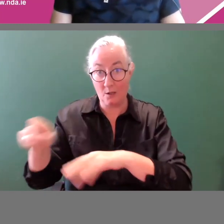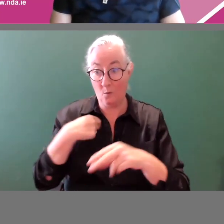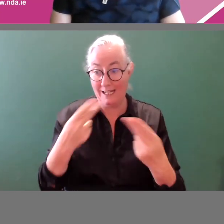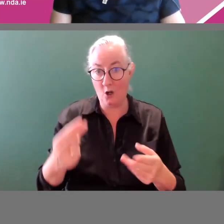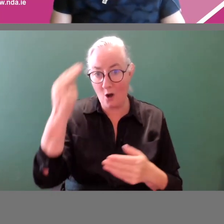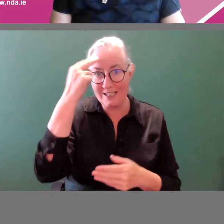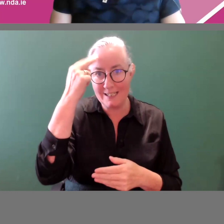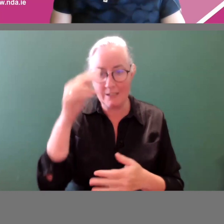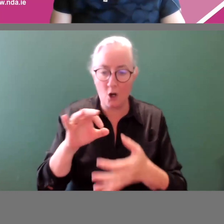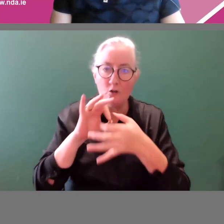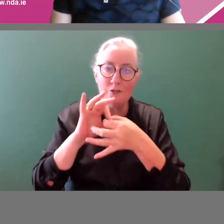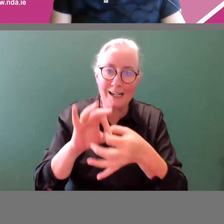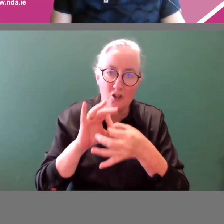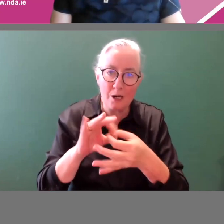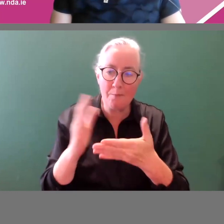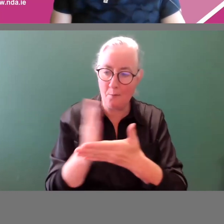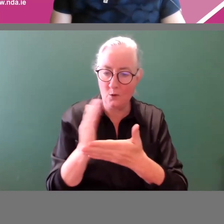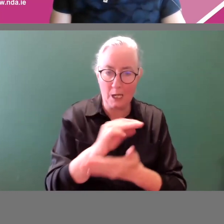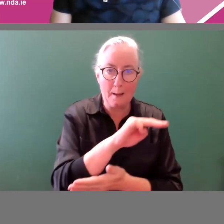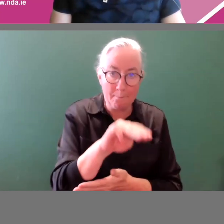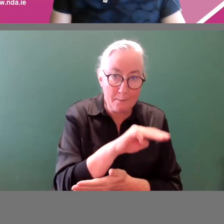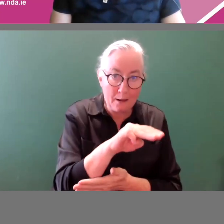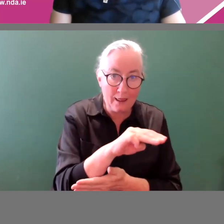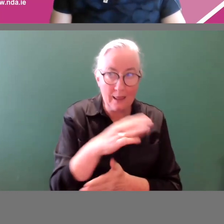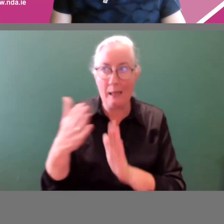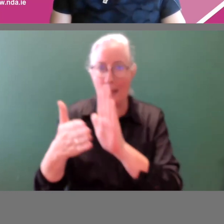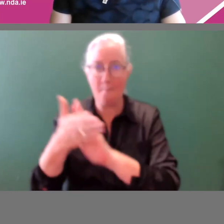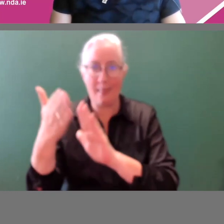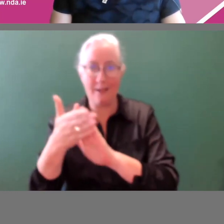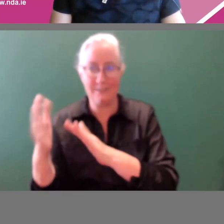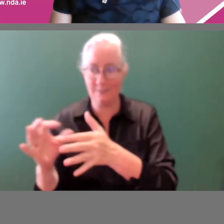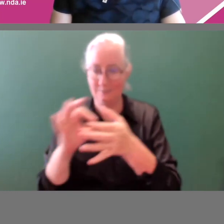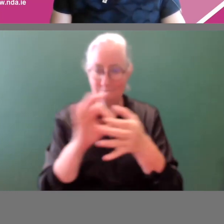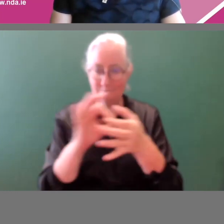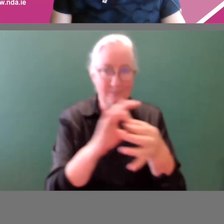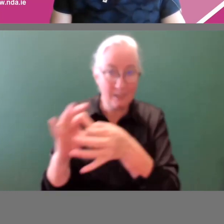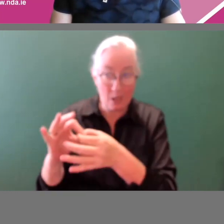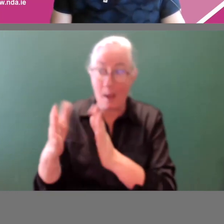relationship between people and buildings and the need to relate buildings and the spaces between